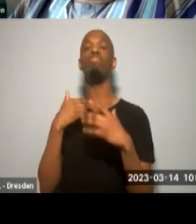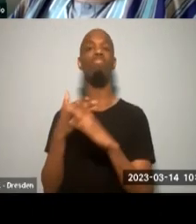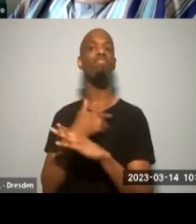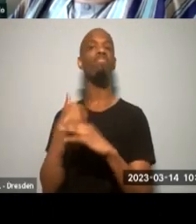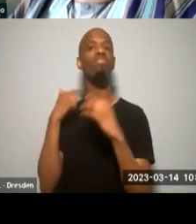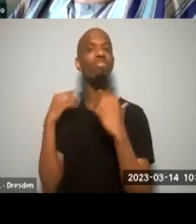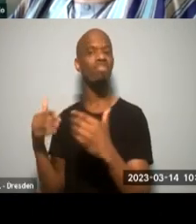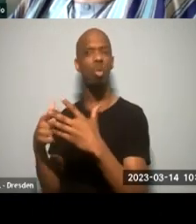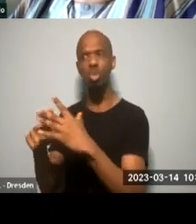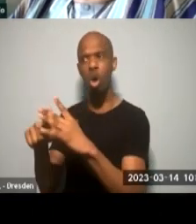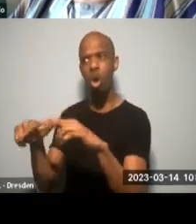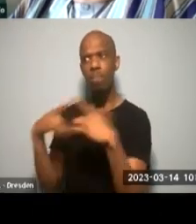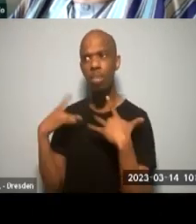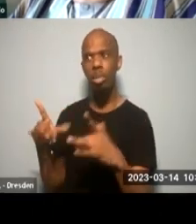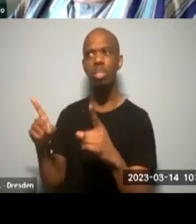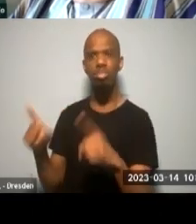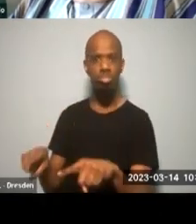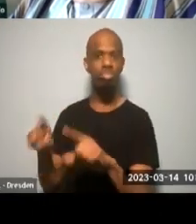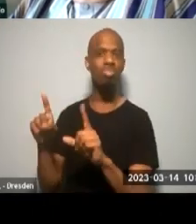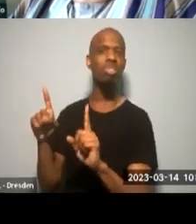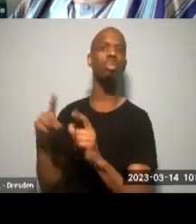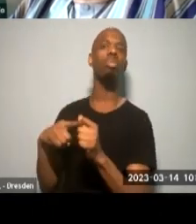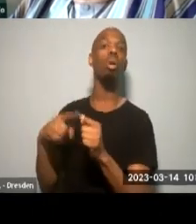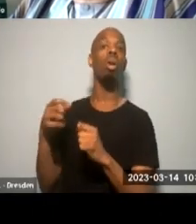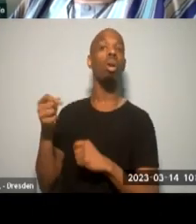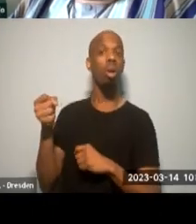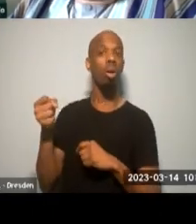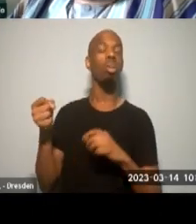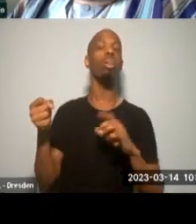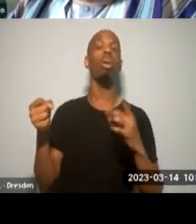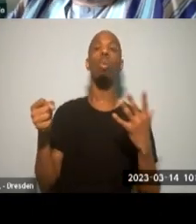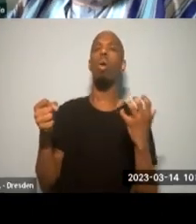I would like to acknowledge that the University of Regina